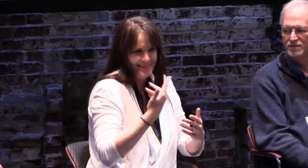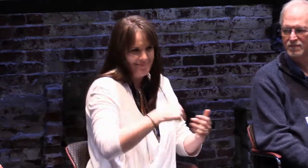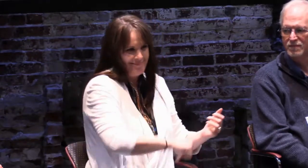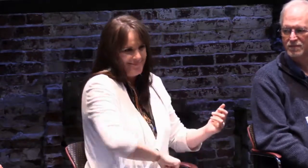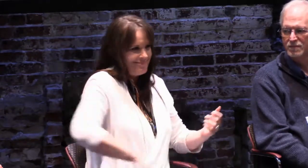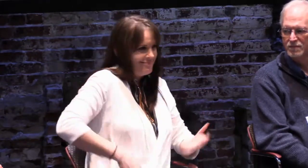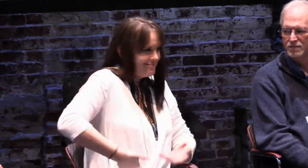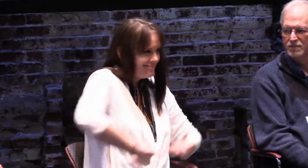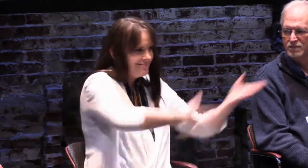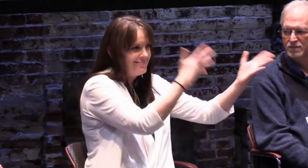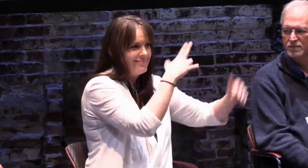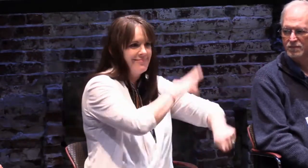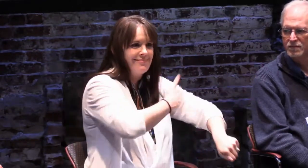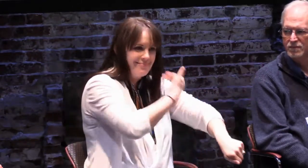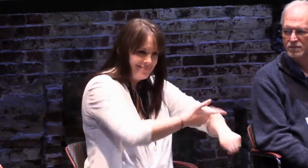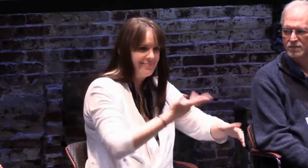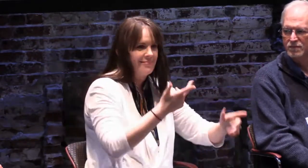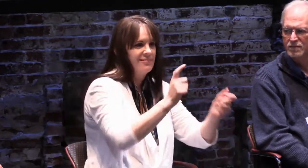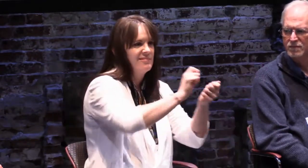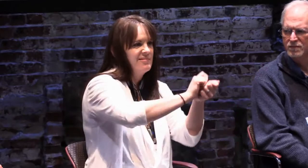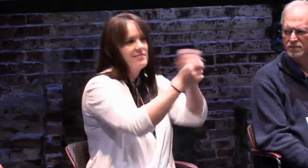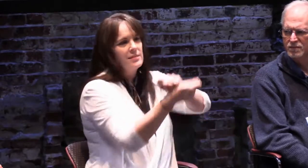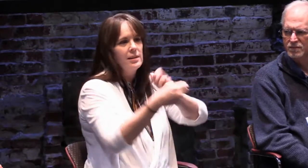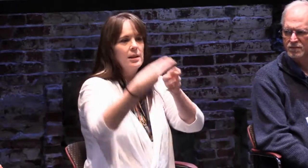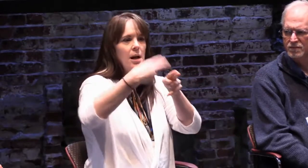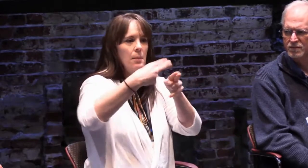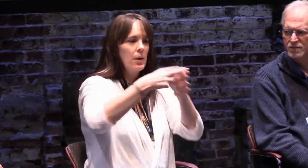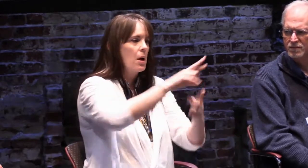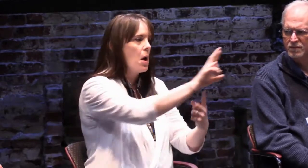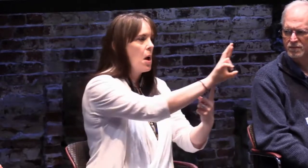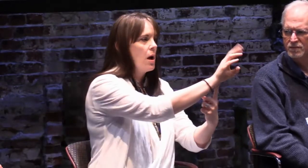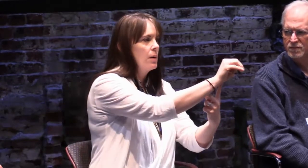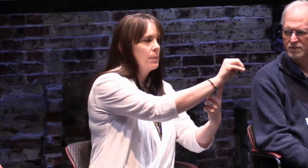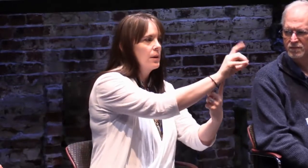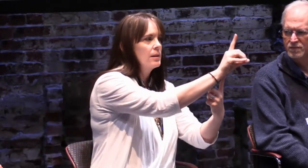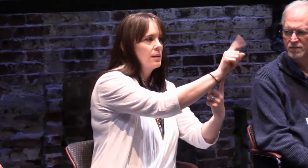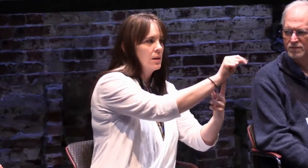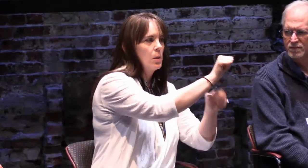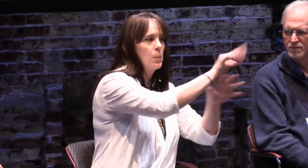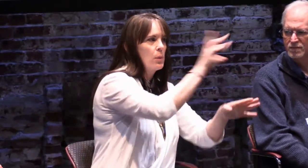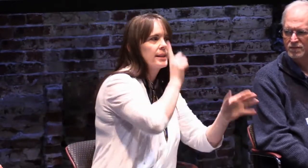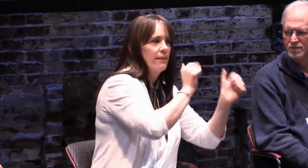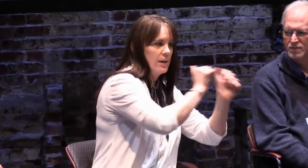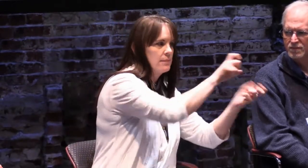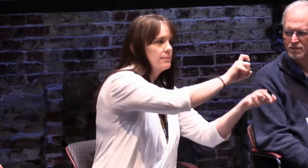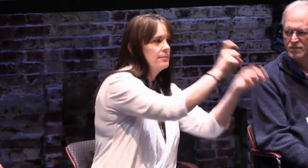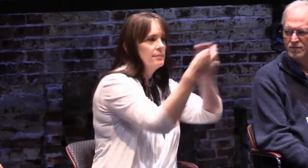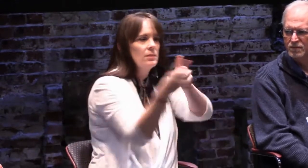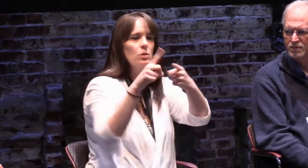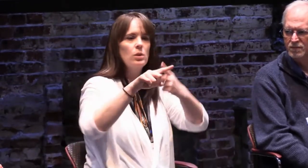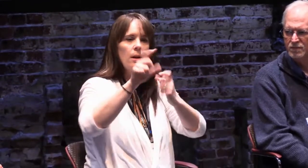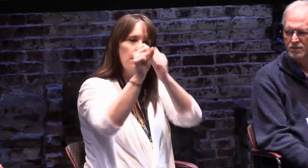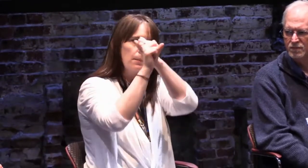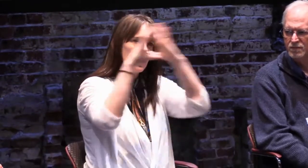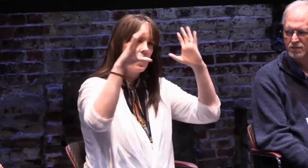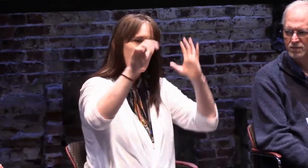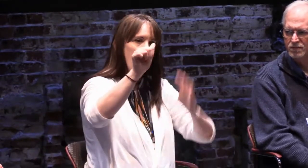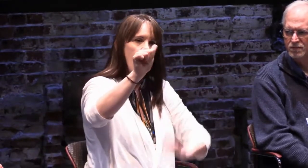that's where my child was born, and that's where I experienced all that I said that was significant about the birth of my child.